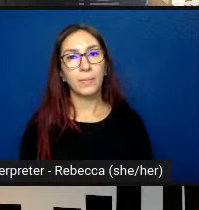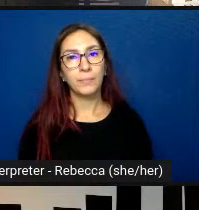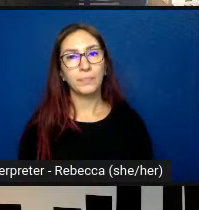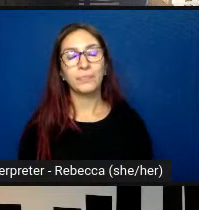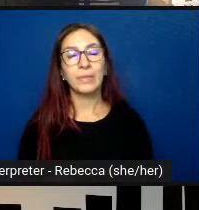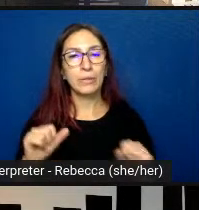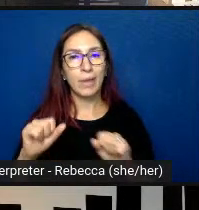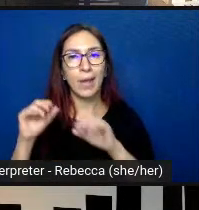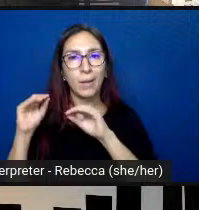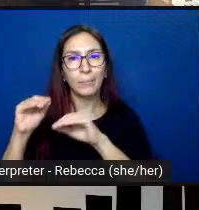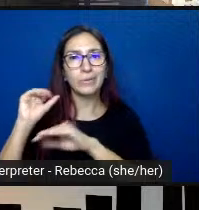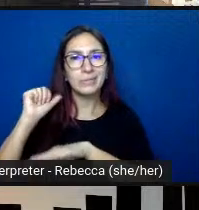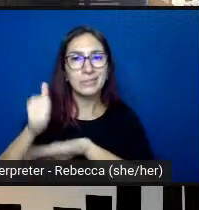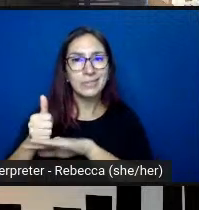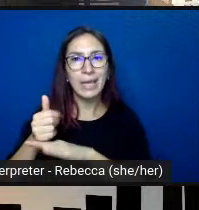This is shown to people with high permission on their site.